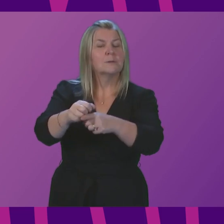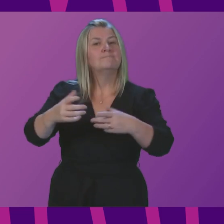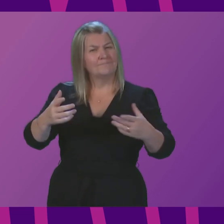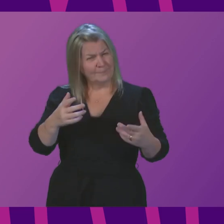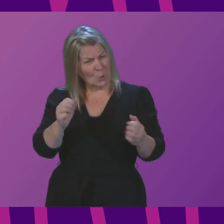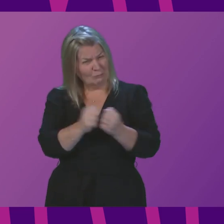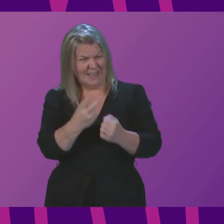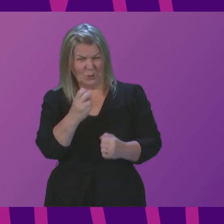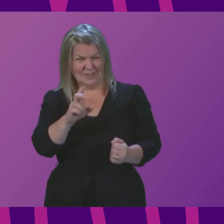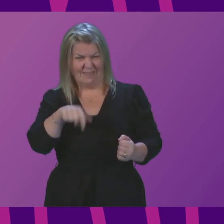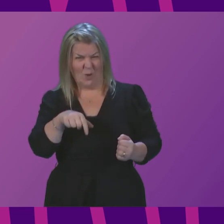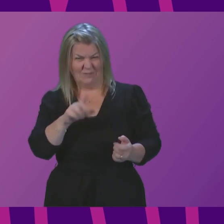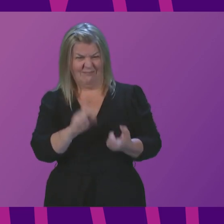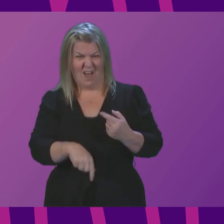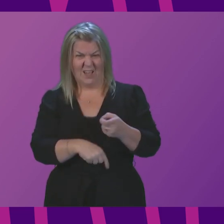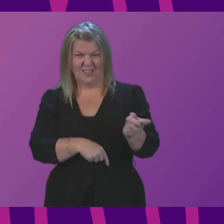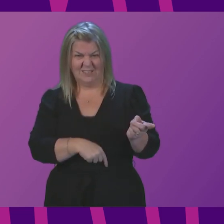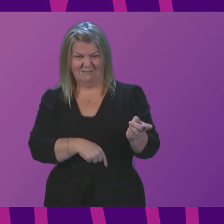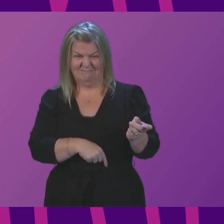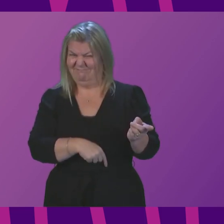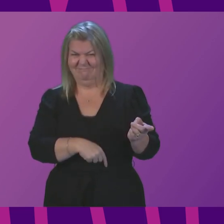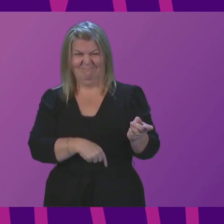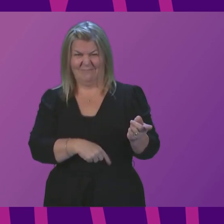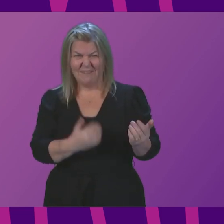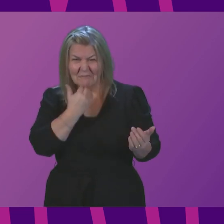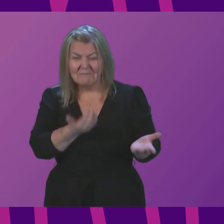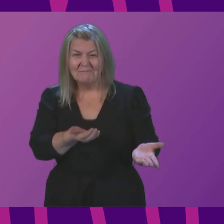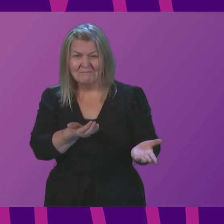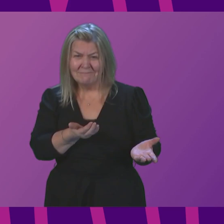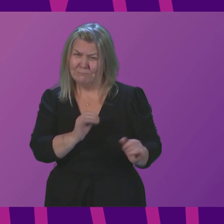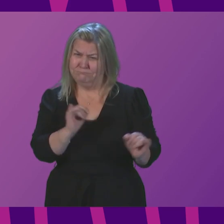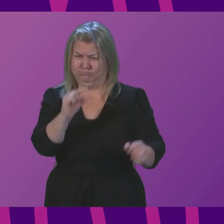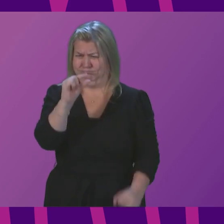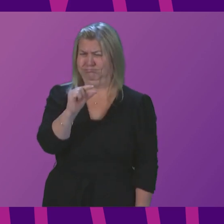that £20,000 is a paltry fine for that filthy crime and that we need more robust punishment